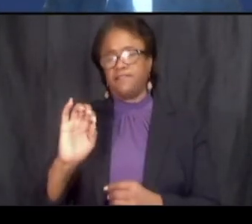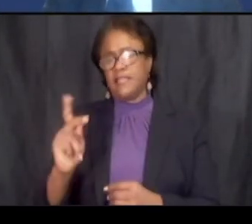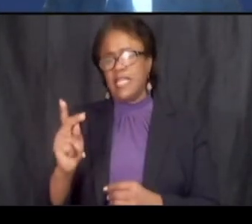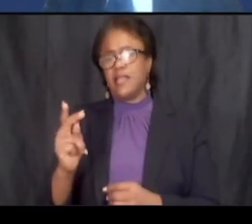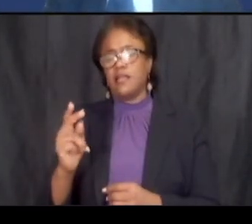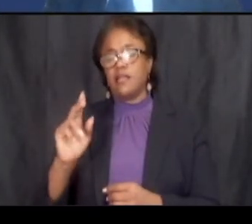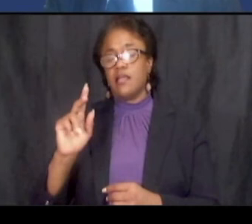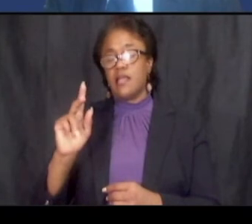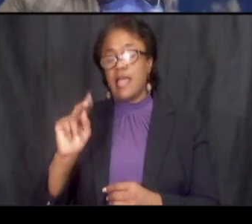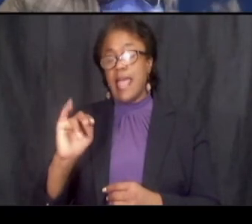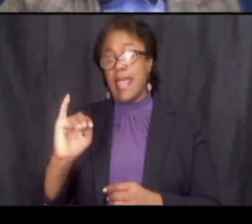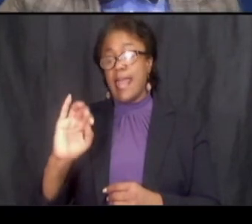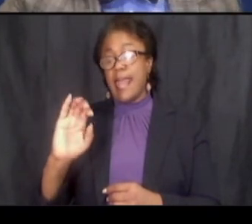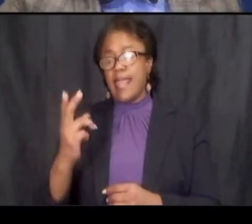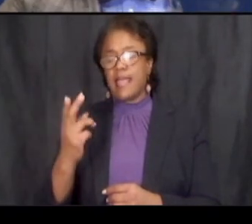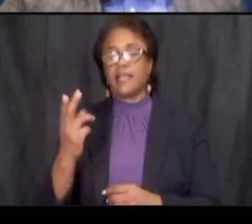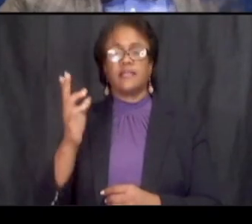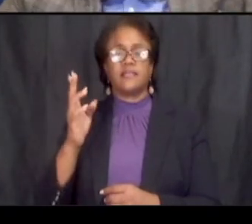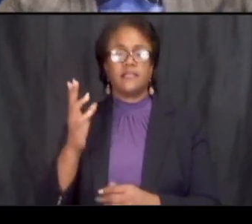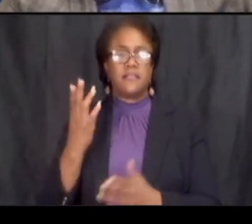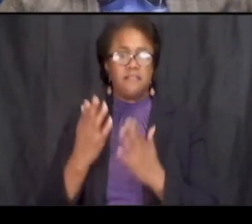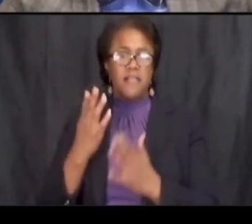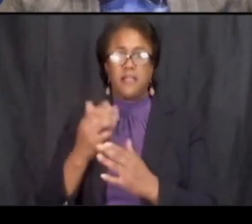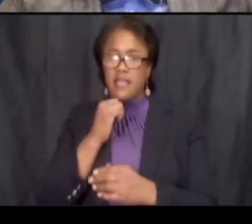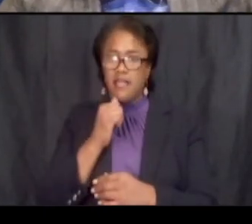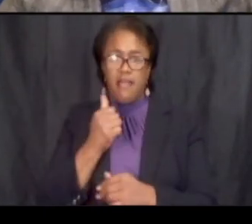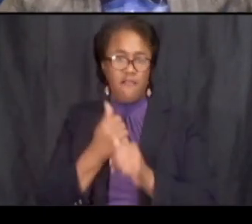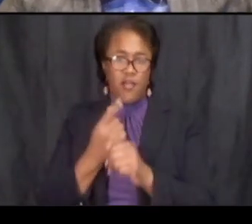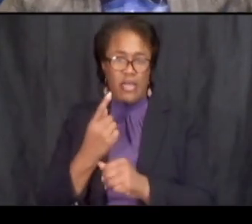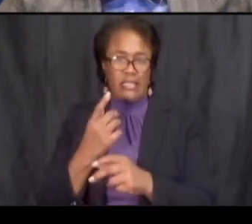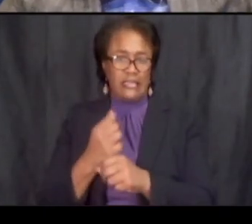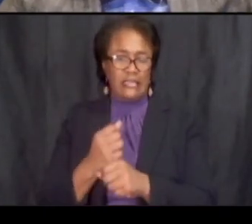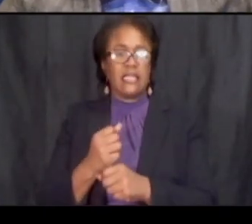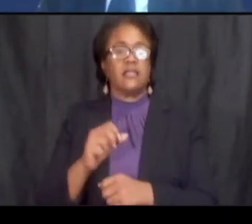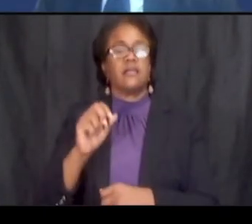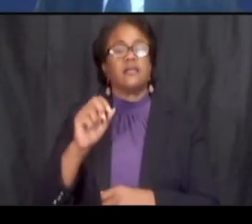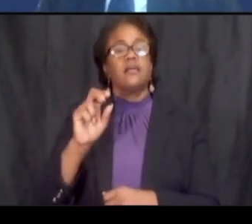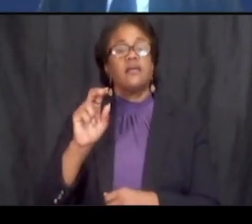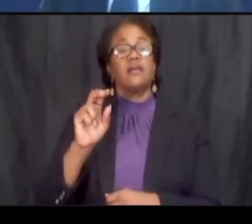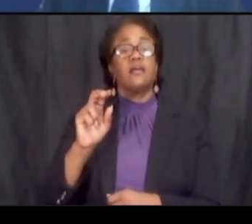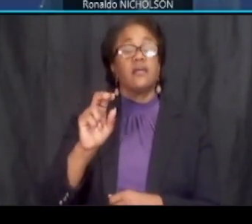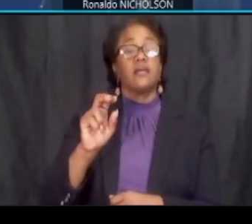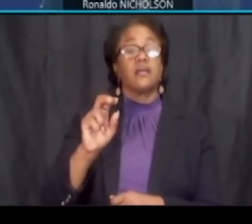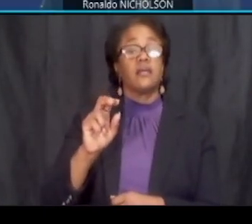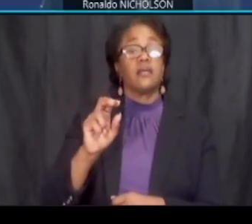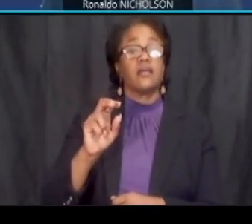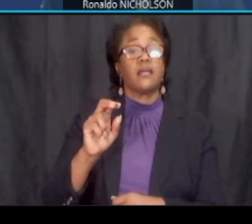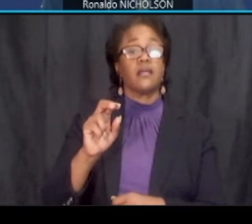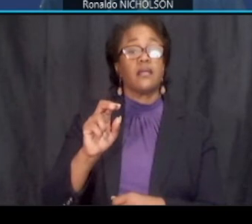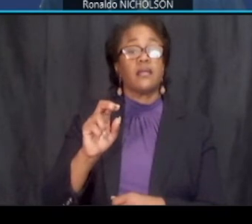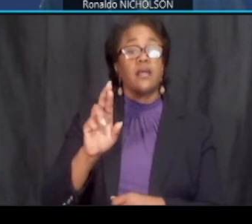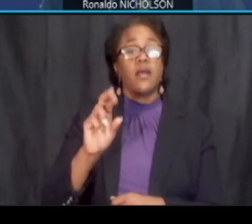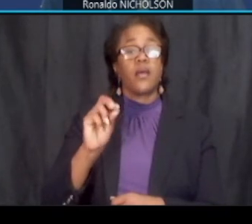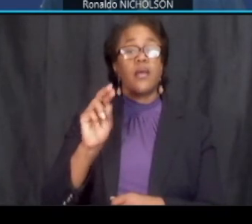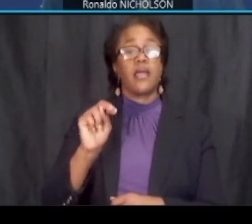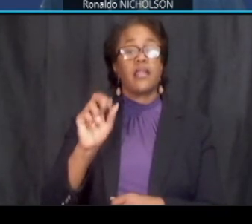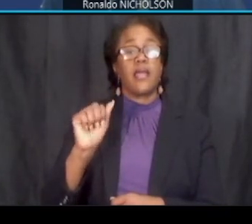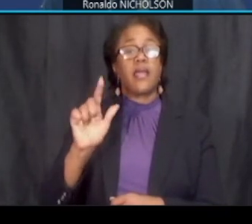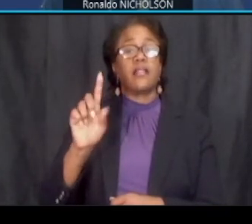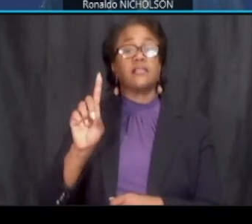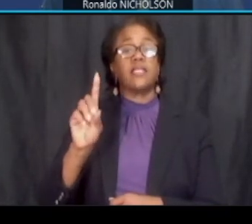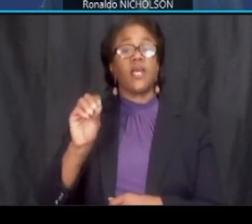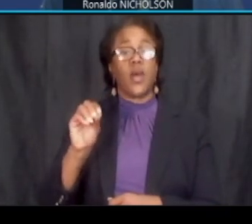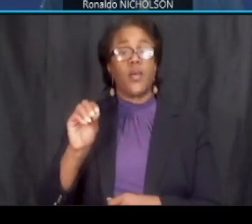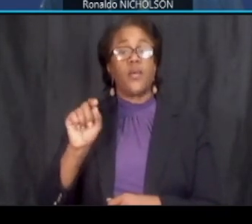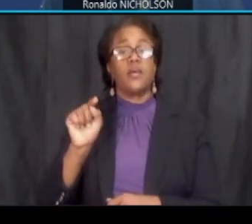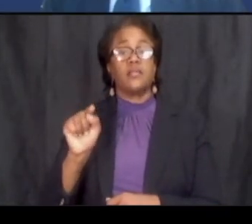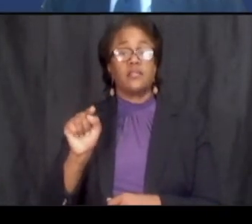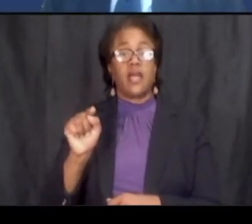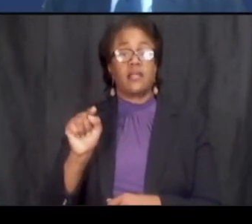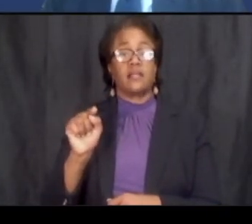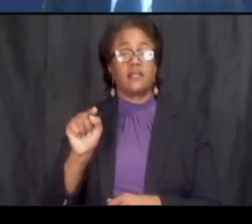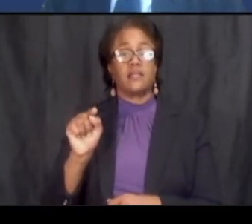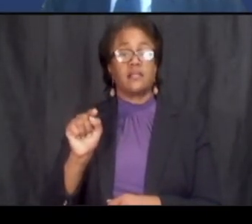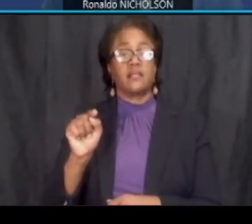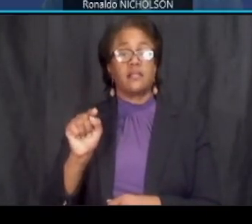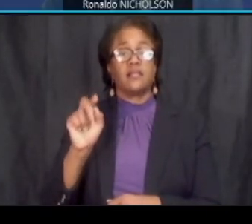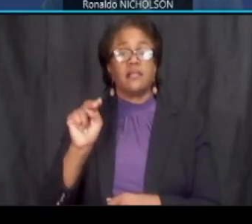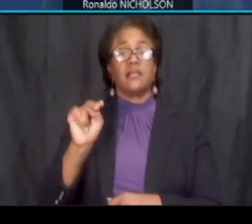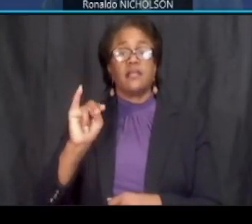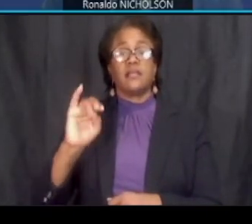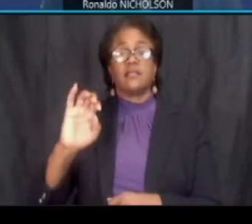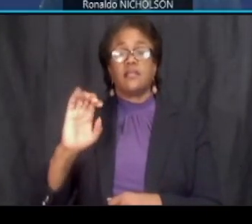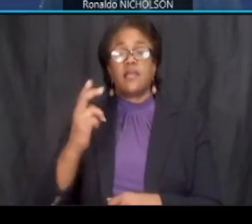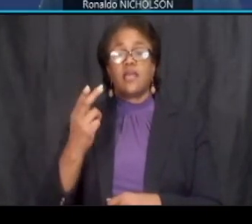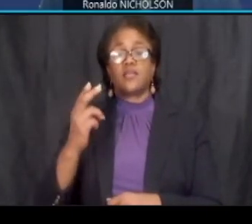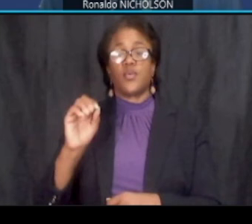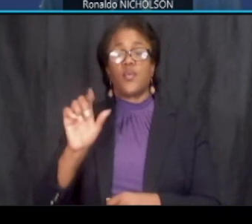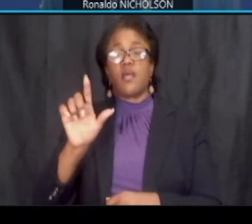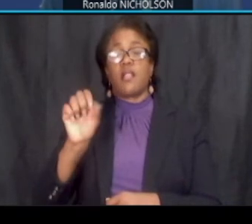and it it may not get to everyone okay i'll roll in a-l-d-o dot nicholson n-i-c-h-o-l-s-o-n